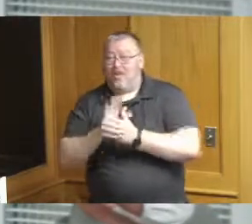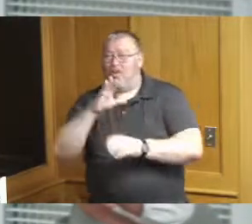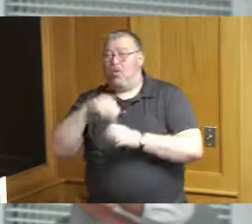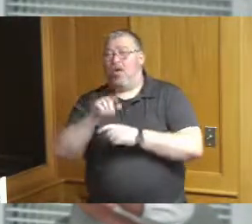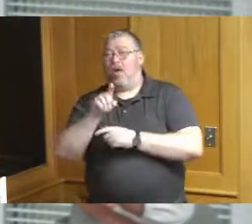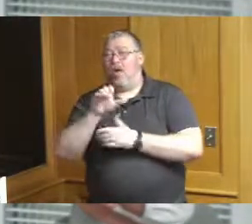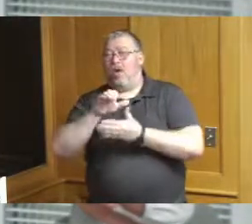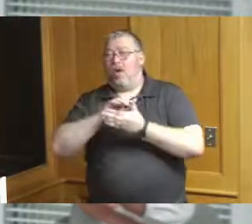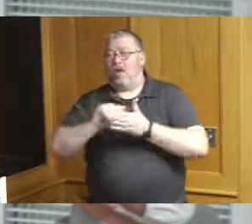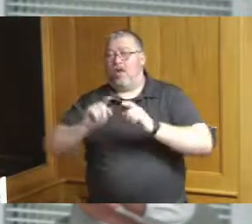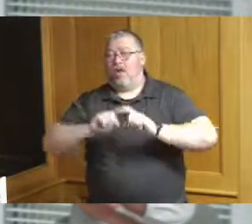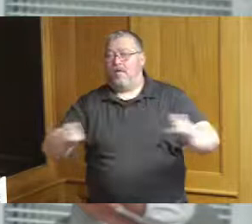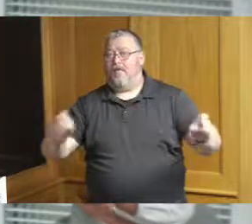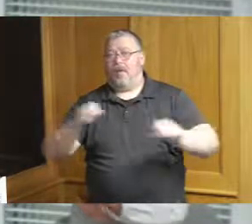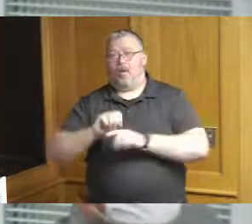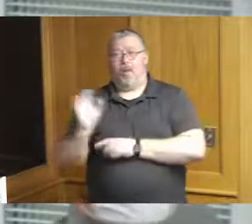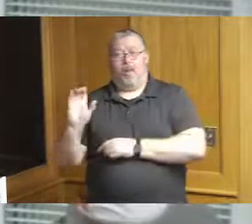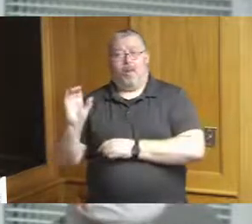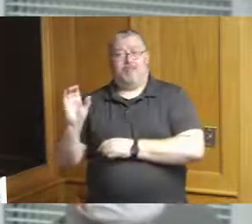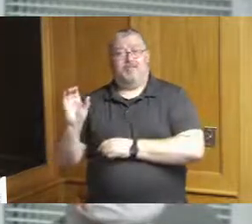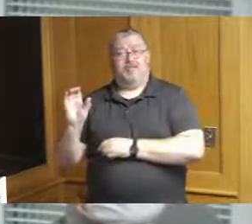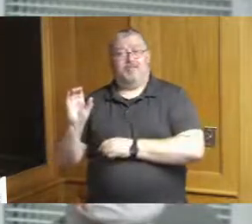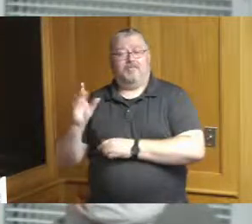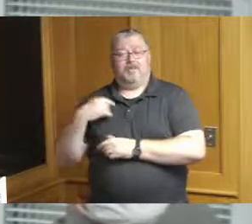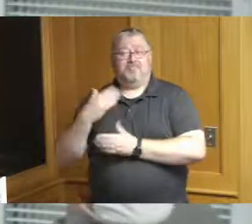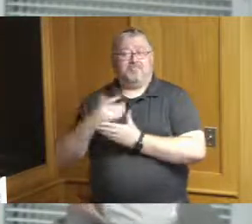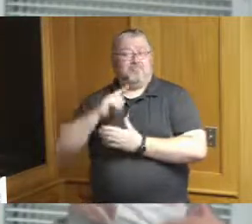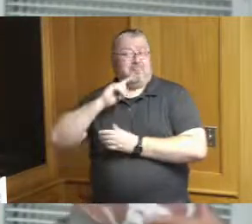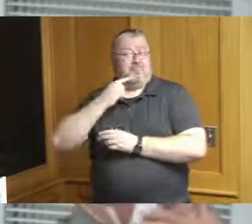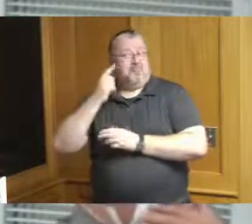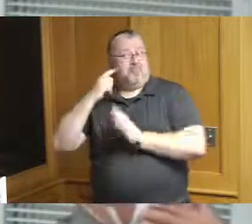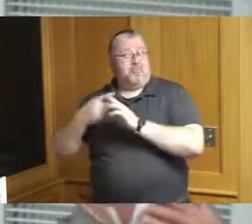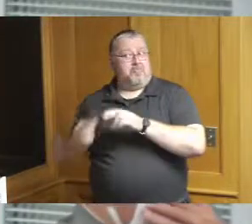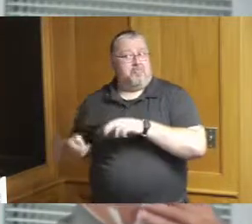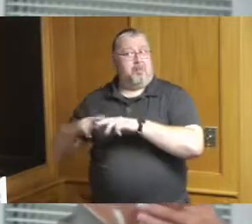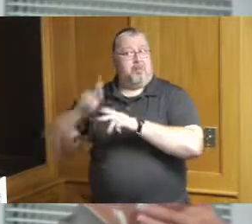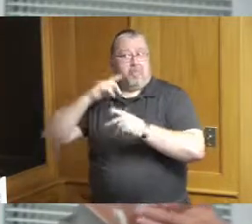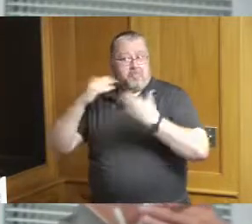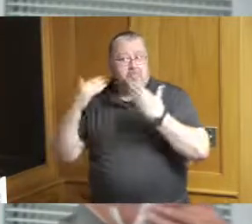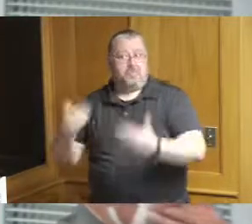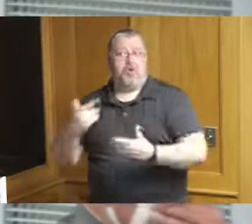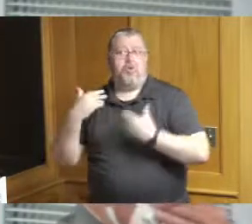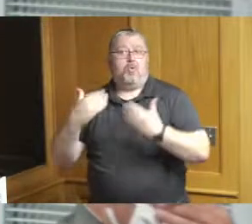doing in Columbus and they have seen significant increases in vaccination rates associated with 100